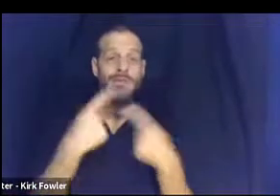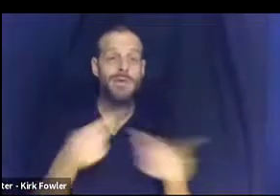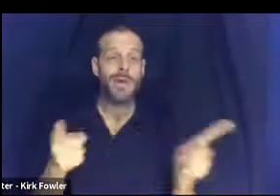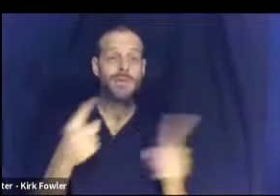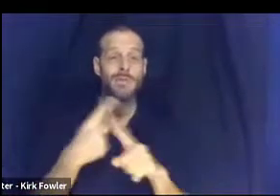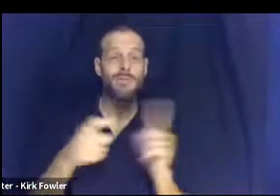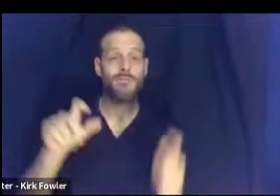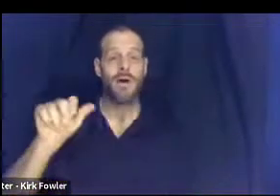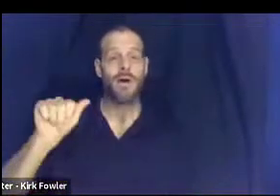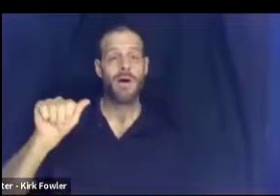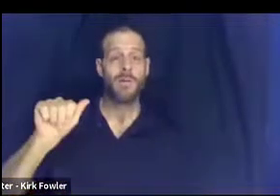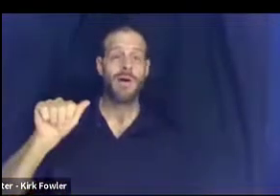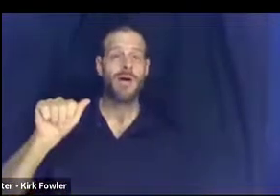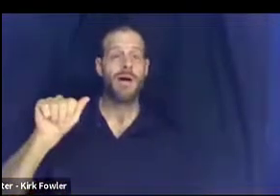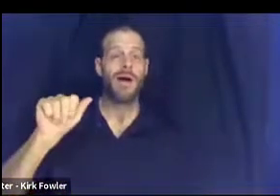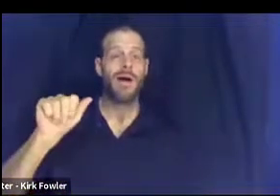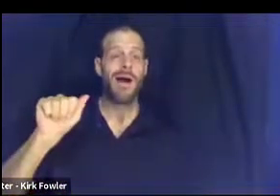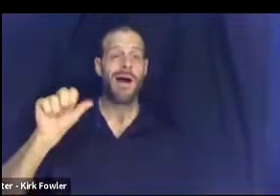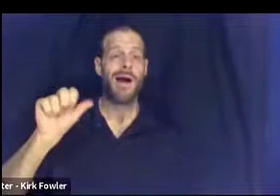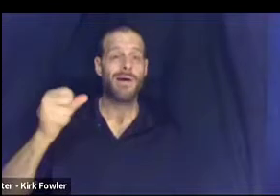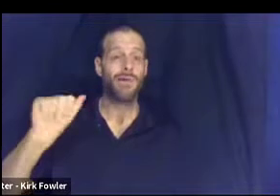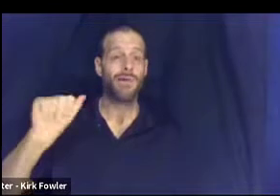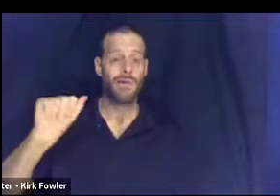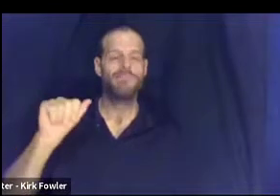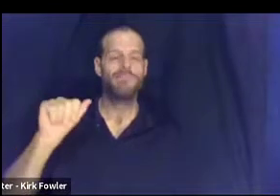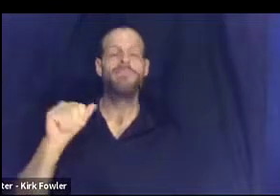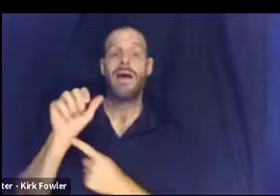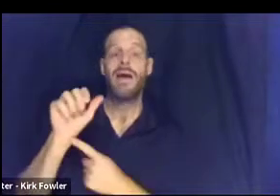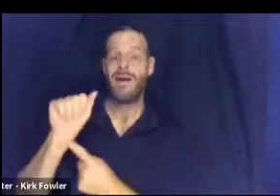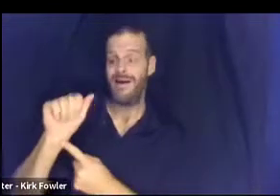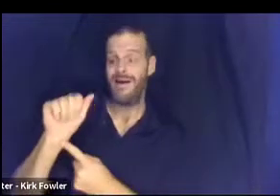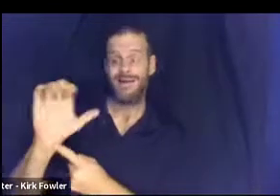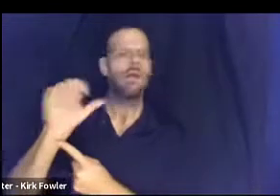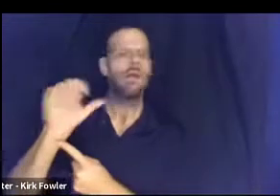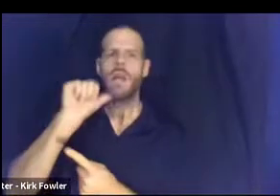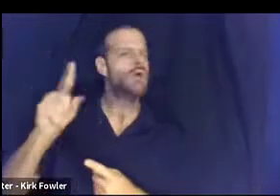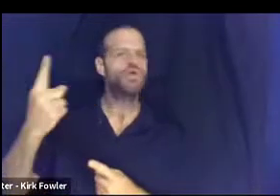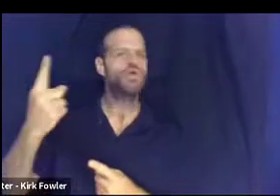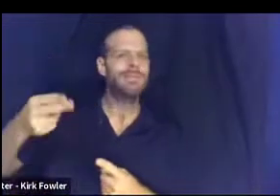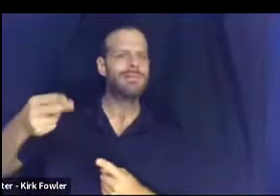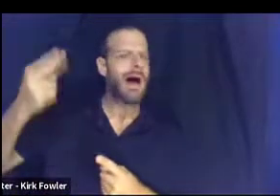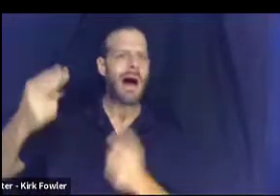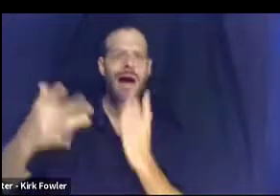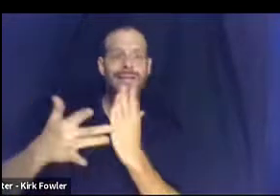reminding us that AAC is not just high tech, right? I think it's our go-to thought process